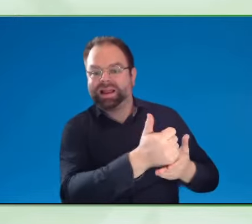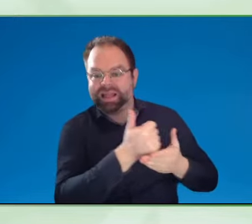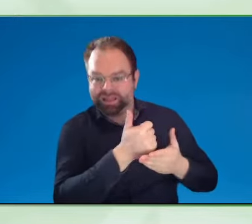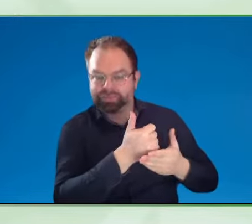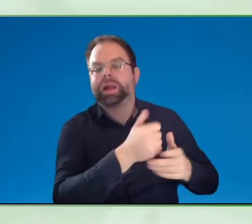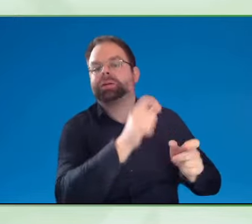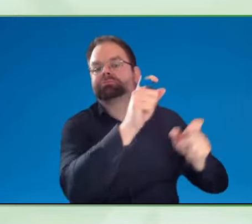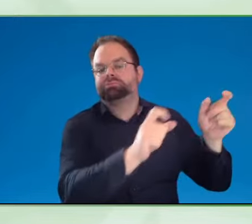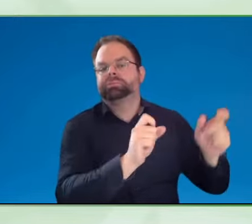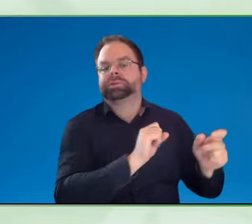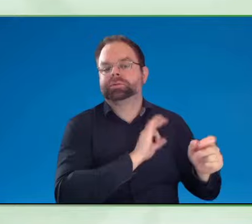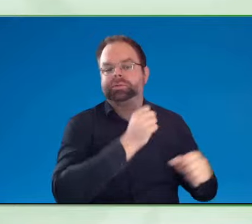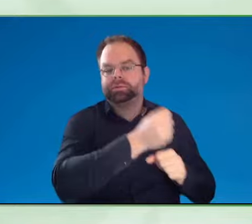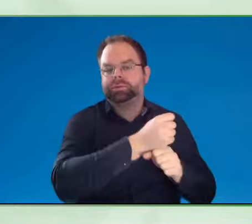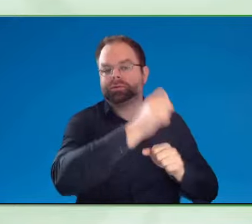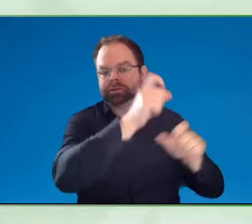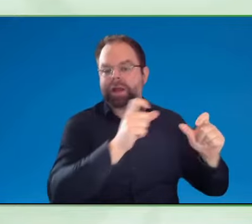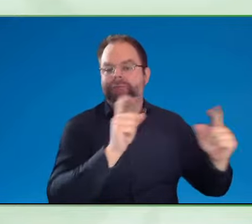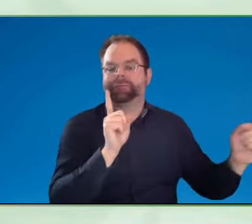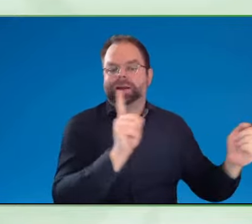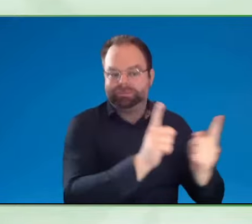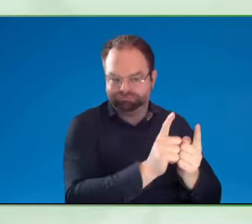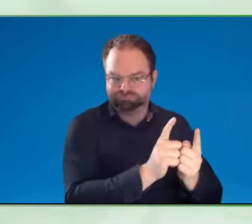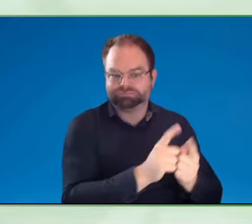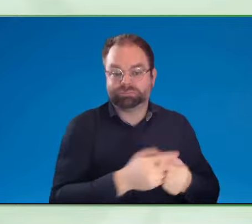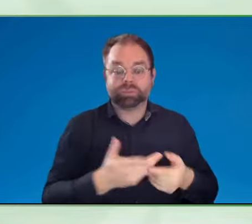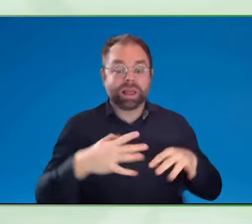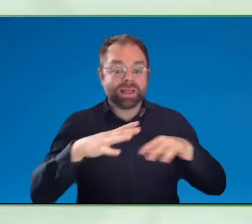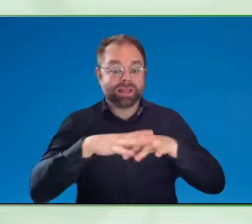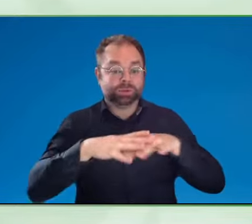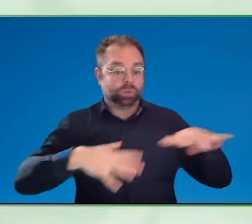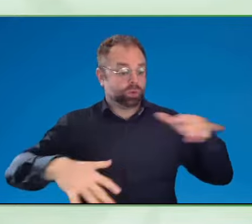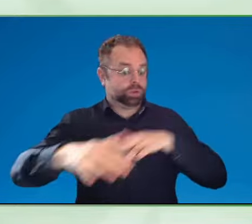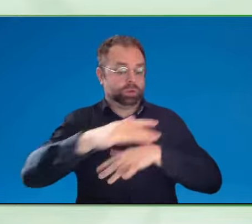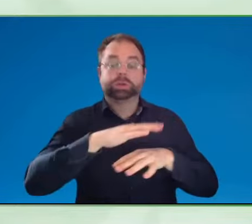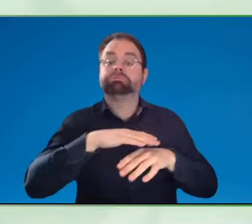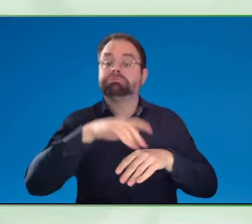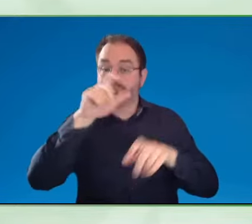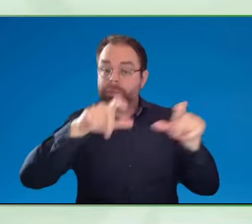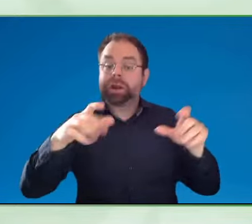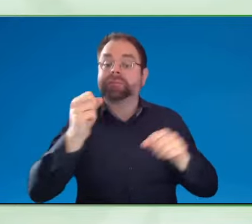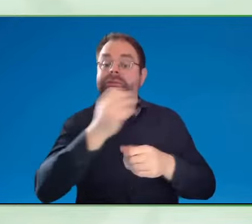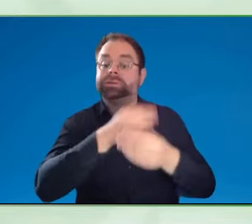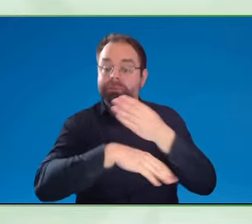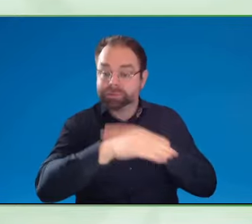as an option. We need to do more.